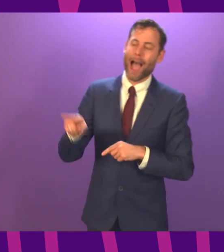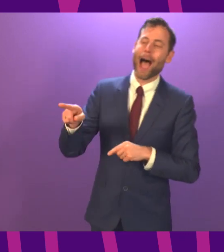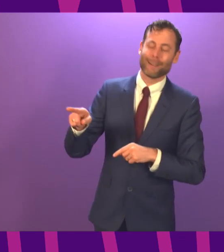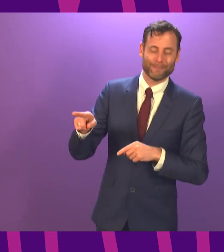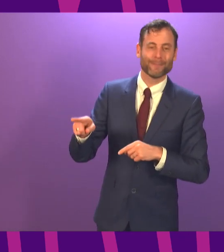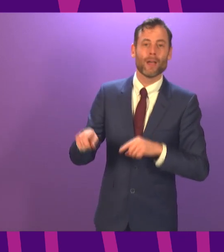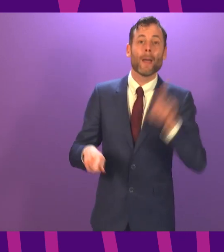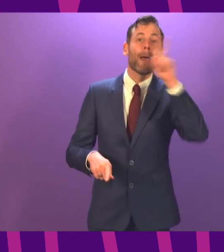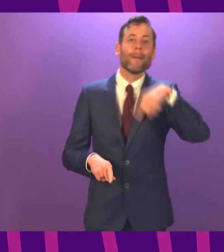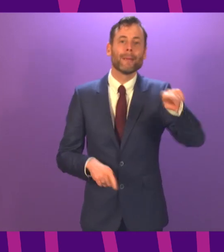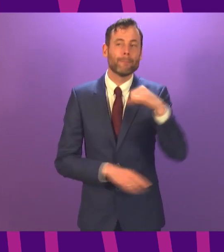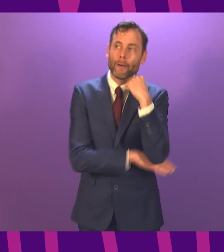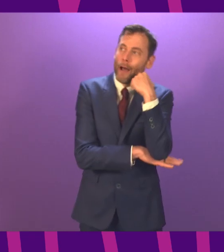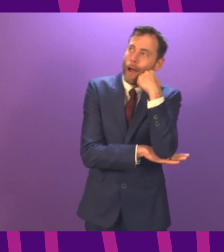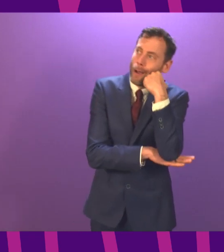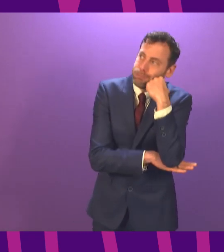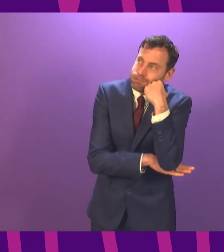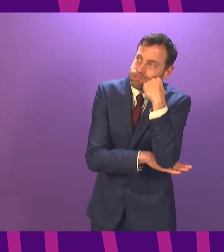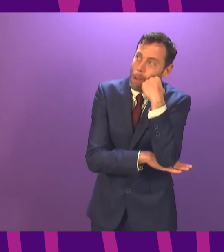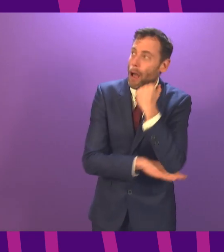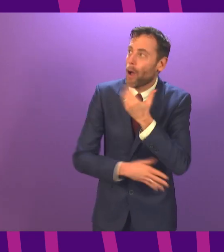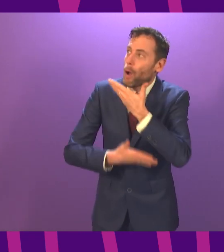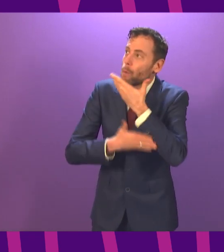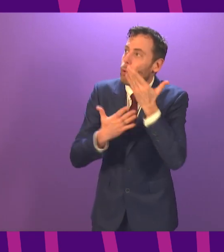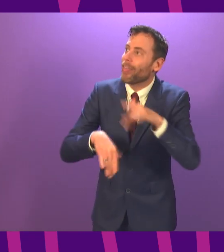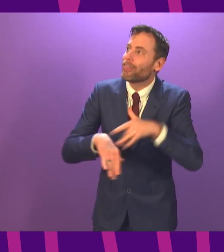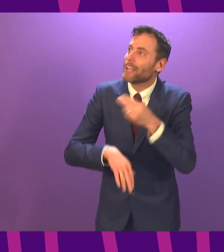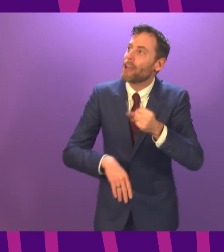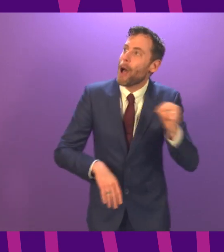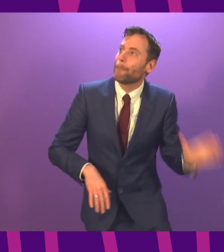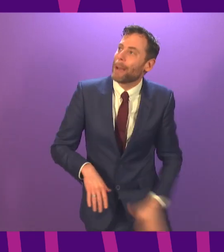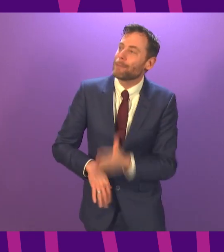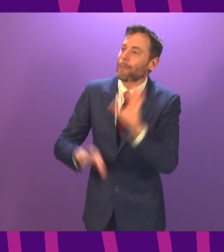to provide one all of his own—it is actually a public service.